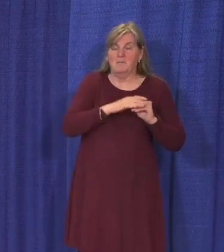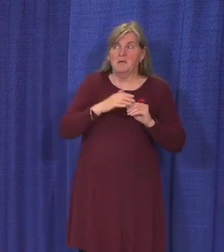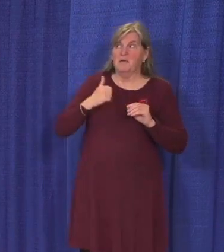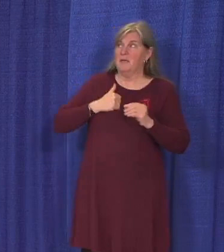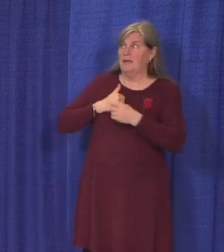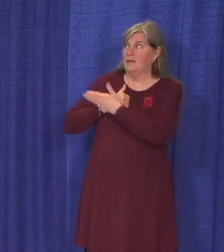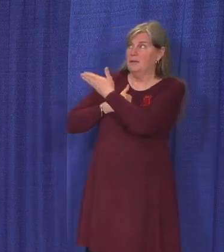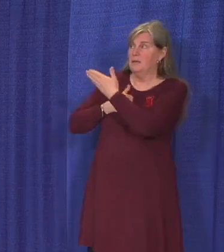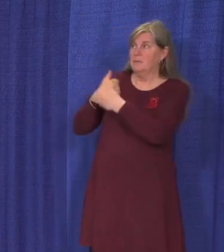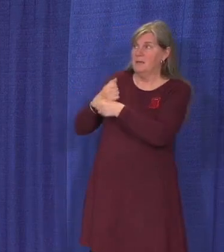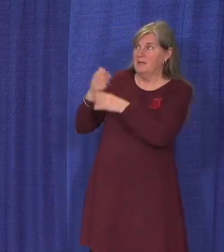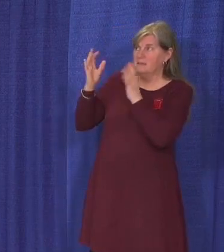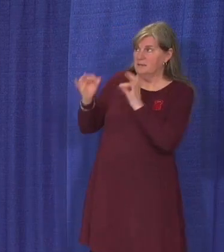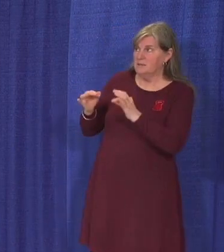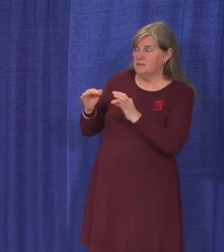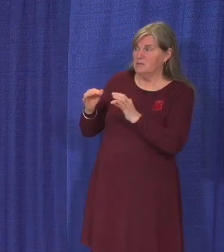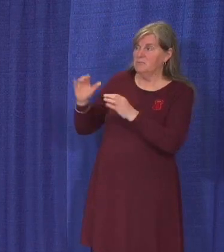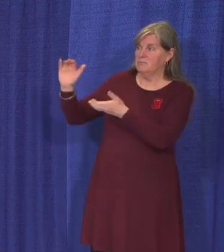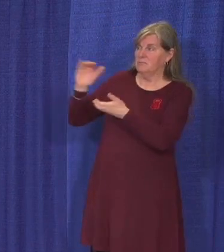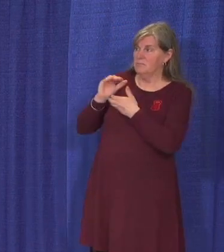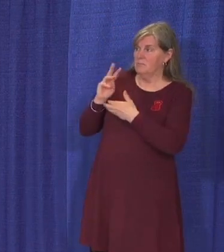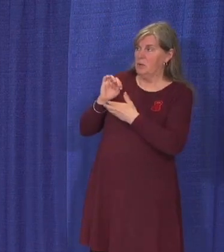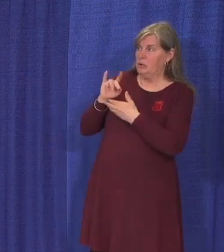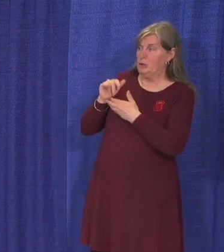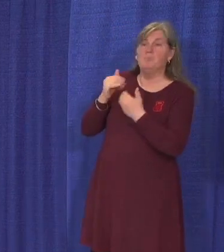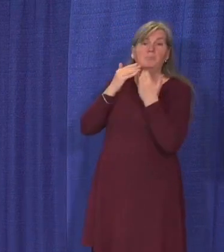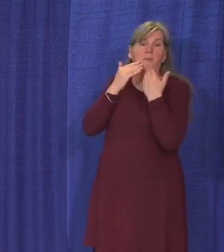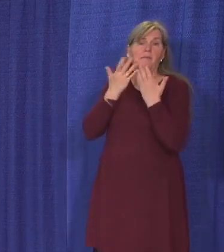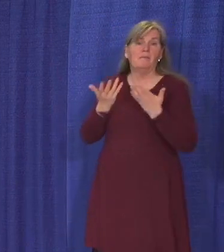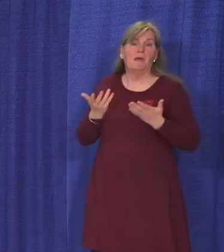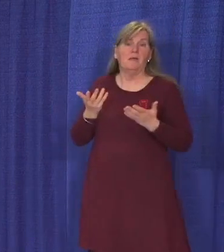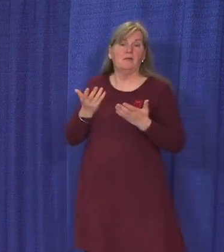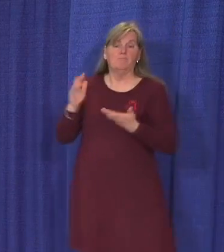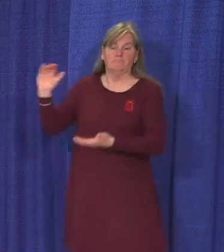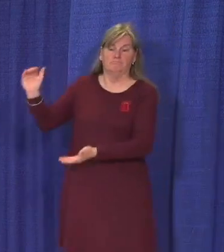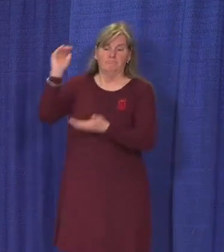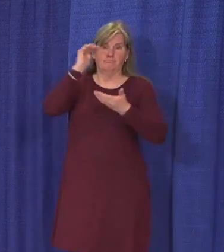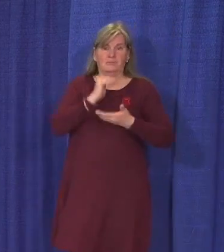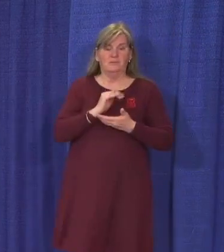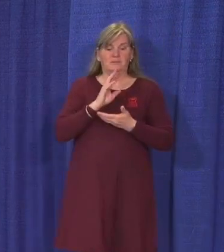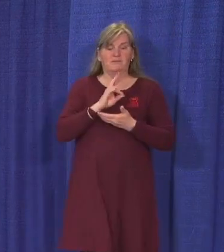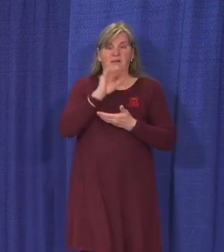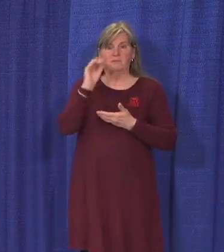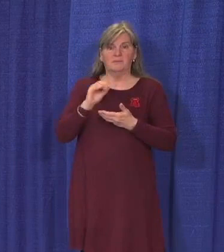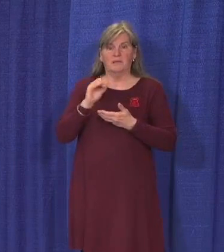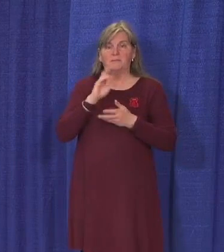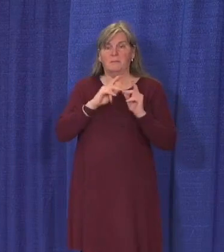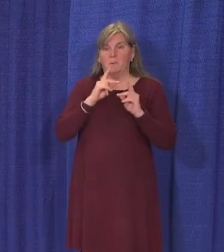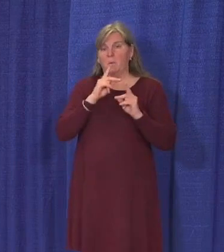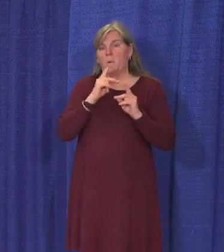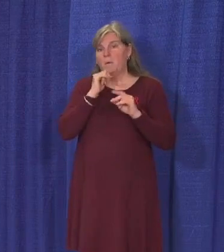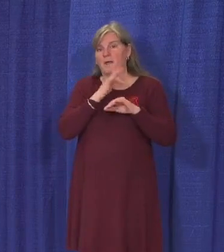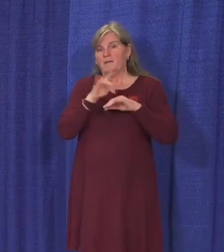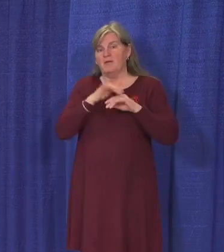We've always said Whitehorse was ready and willing from the beginning and it would've been harder to transport it because